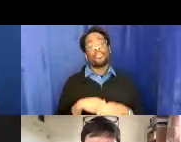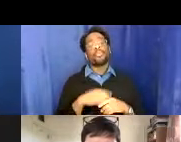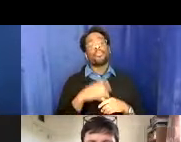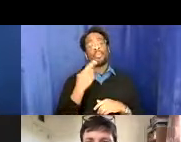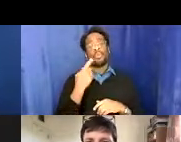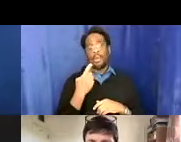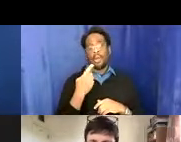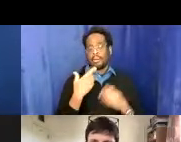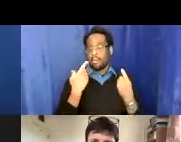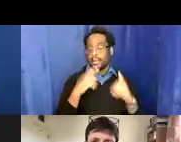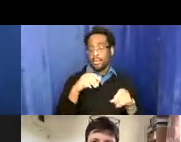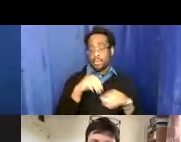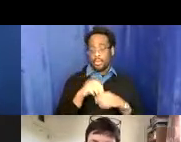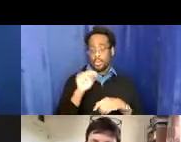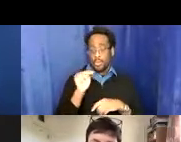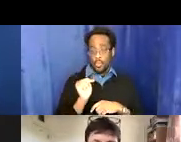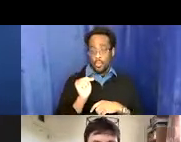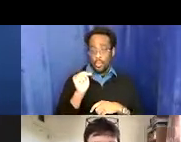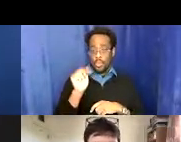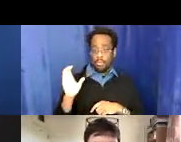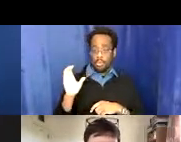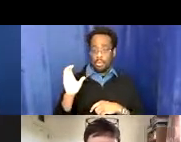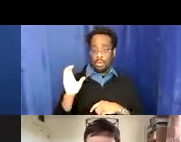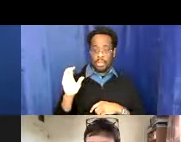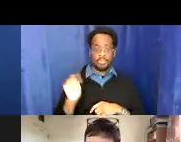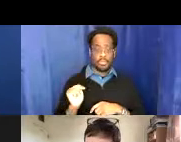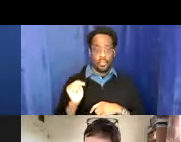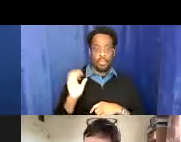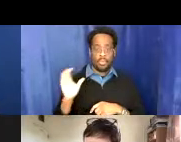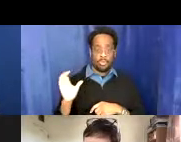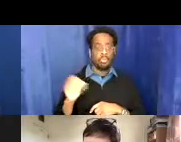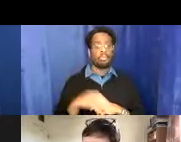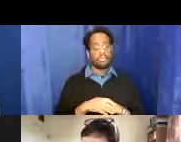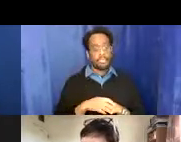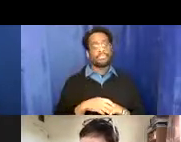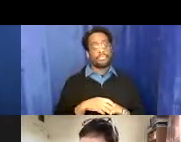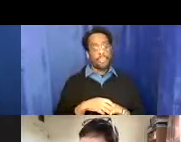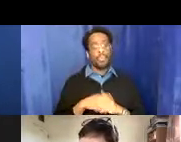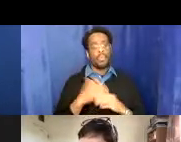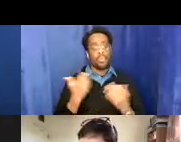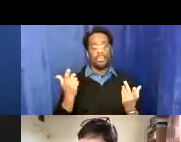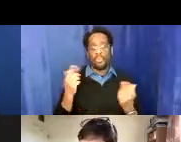For example, we have three pictures here. And um for example the state of North Carolina, okay?